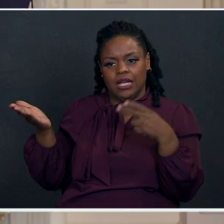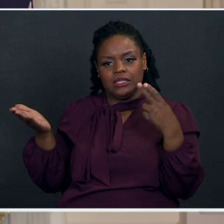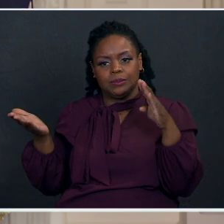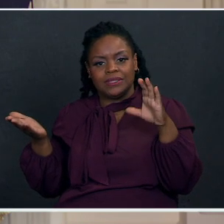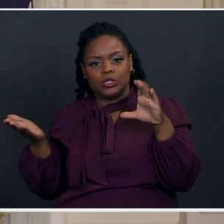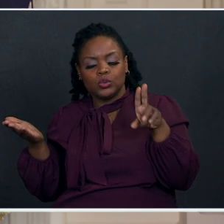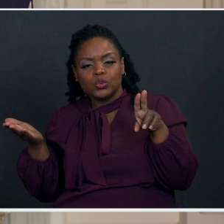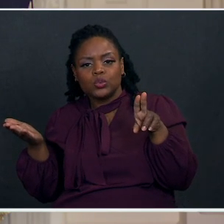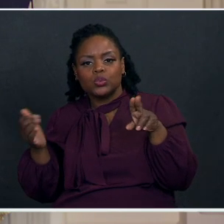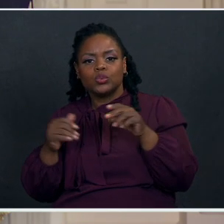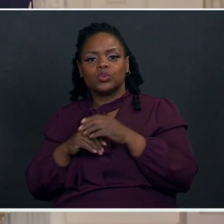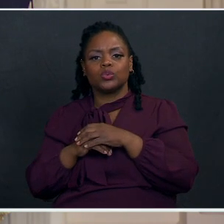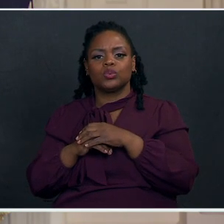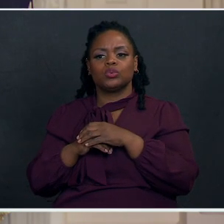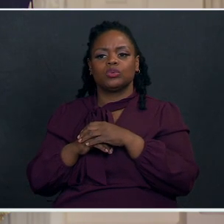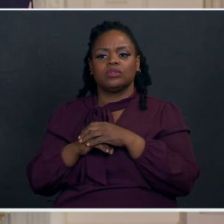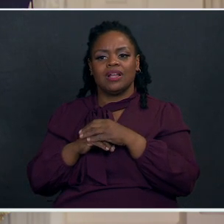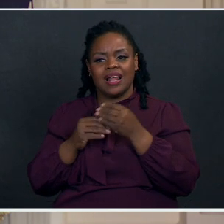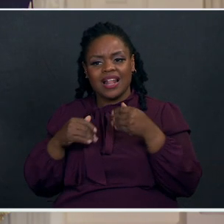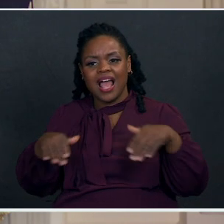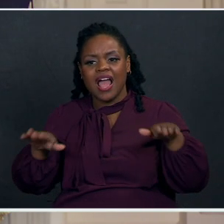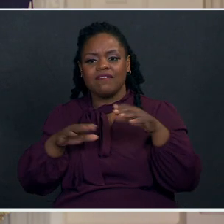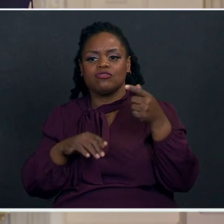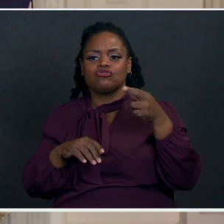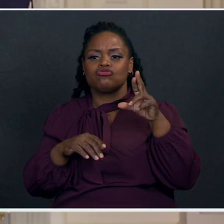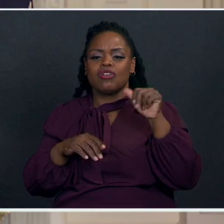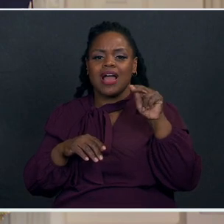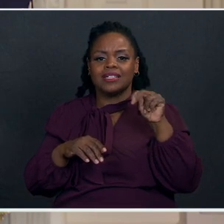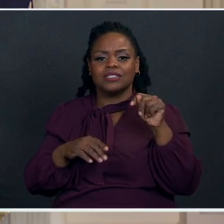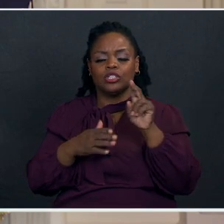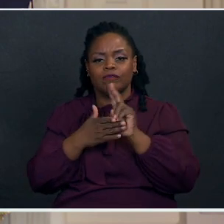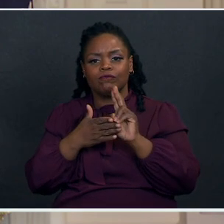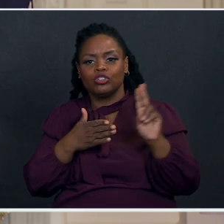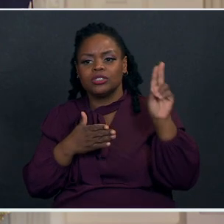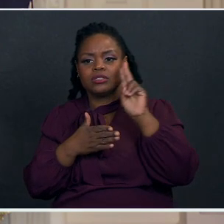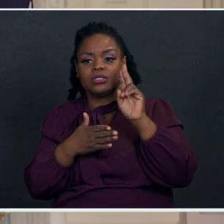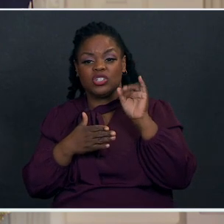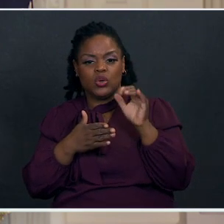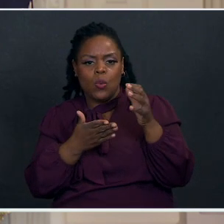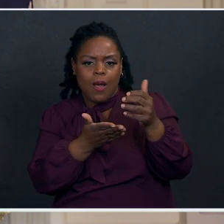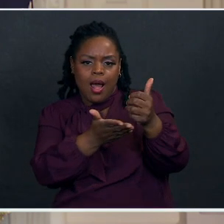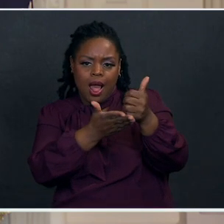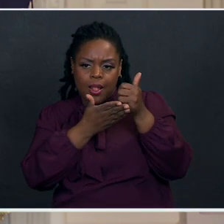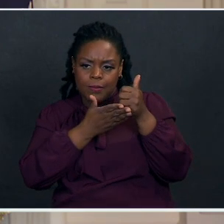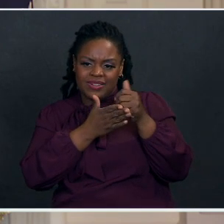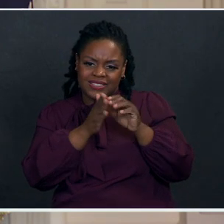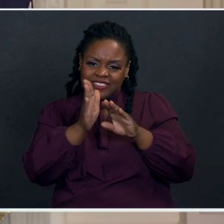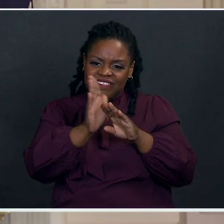to innovate the technologies needed to generate, store, and transmit clean electric -- clean electricity